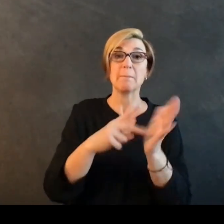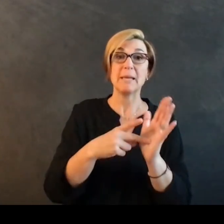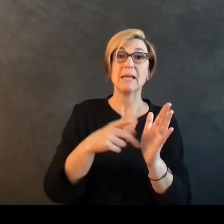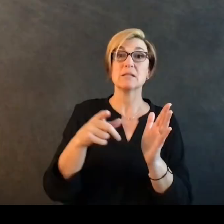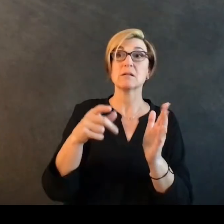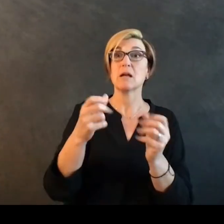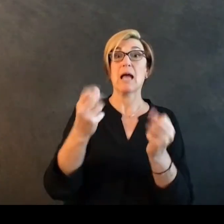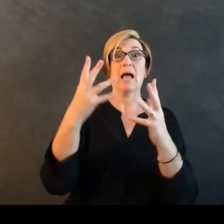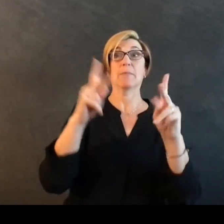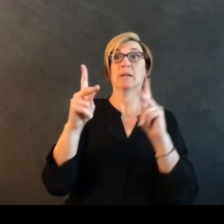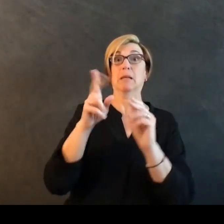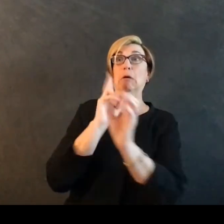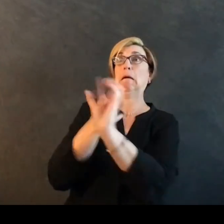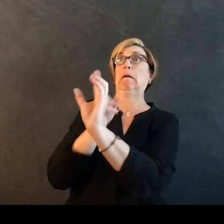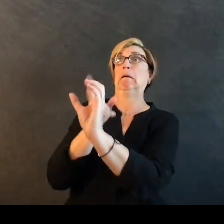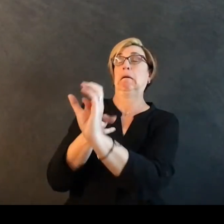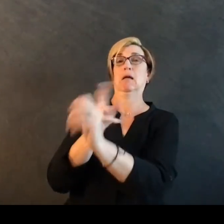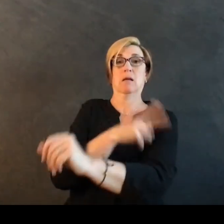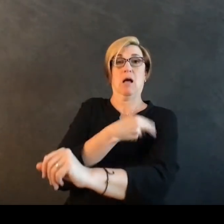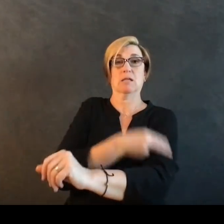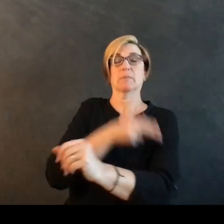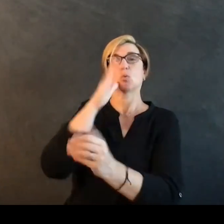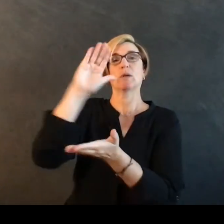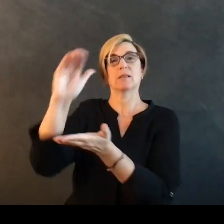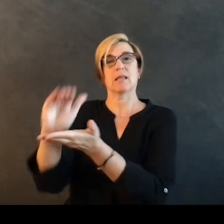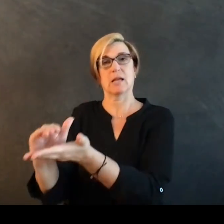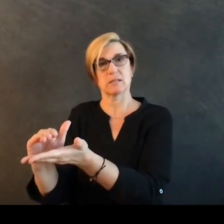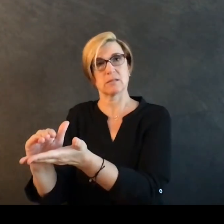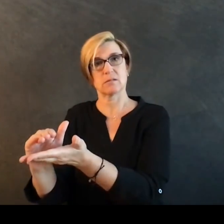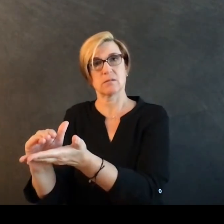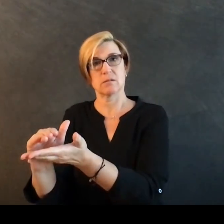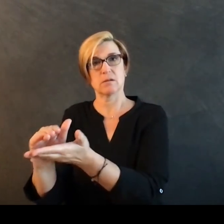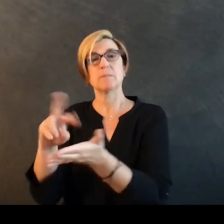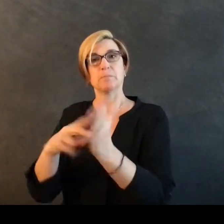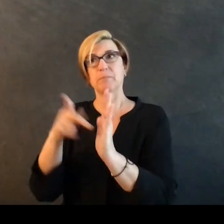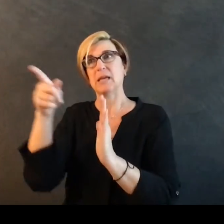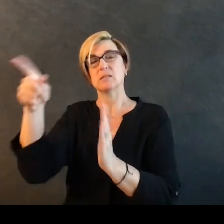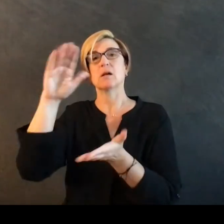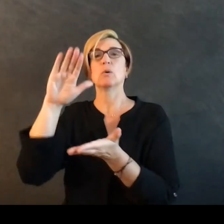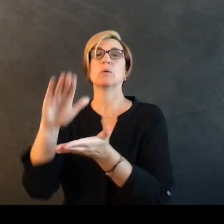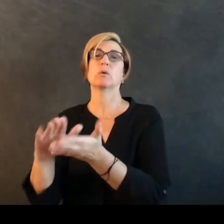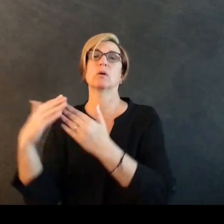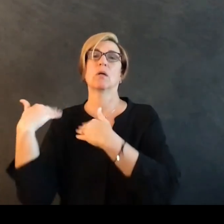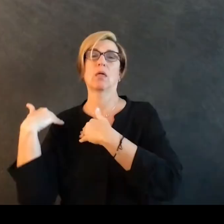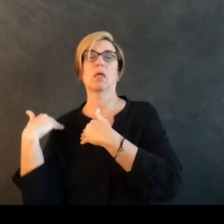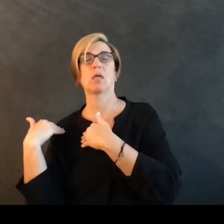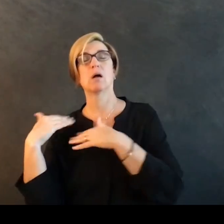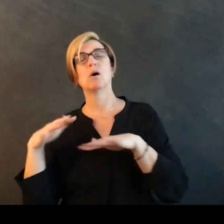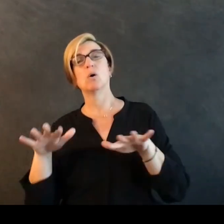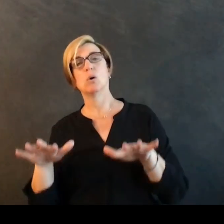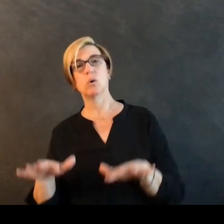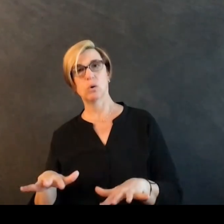will continue to preserve the capacity in our healthcare economy so we we thank